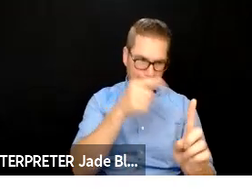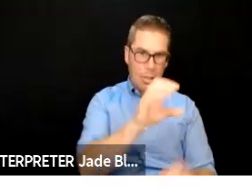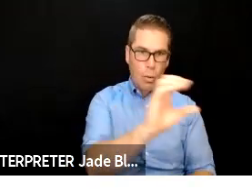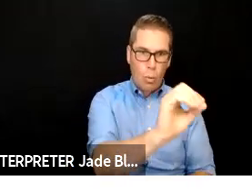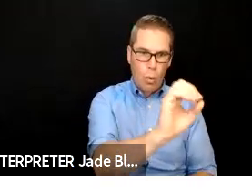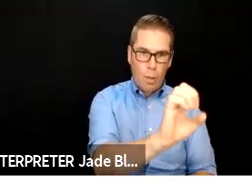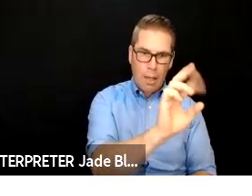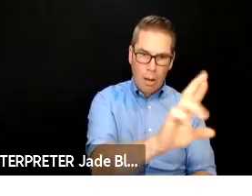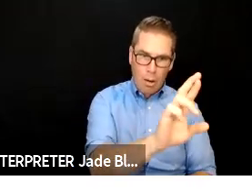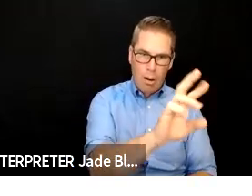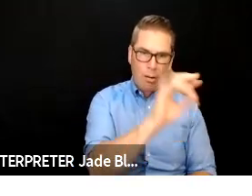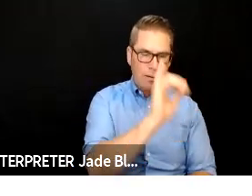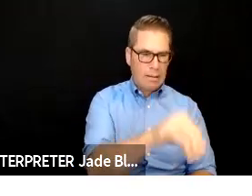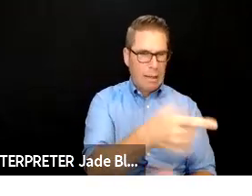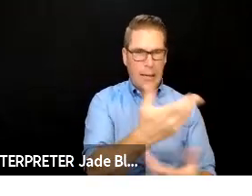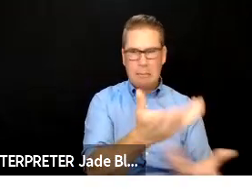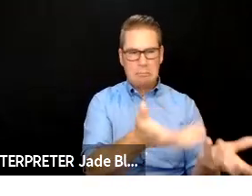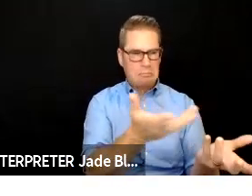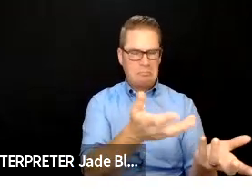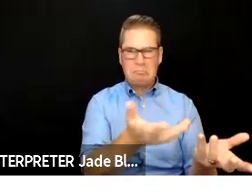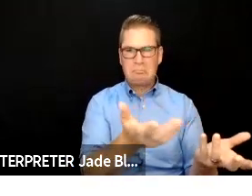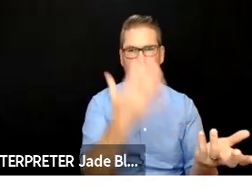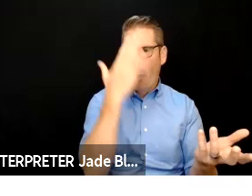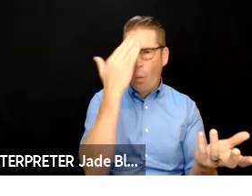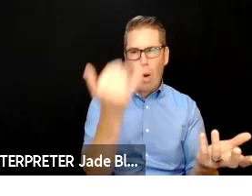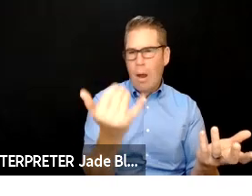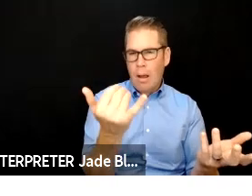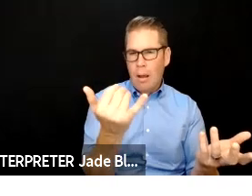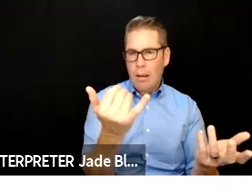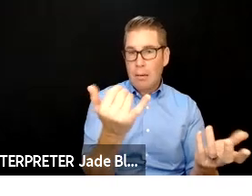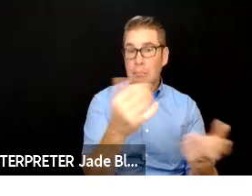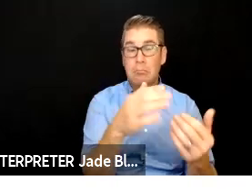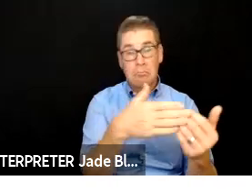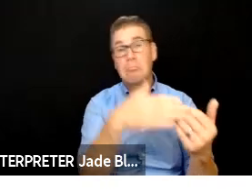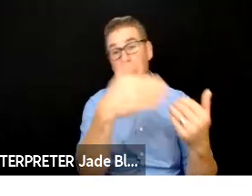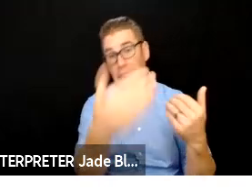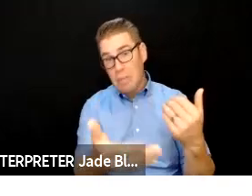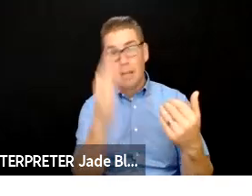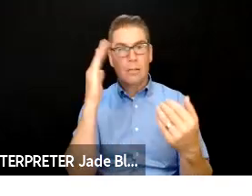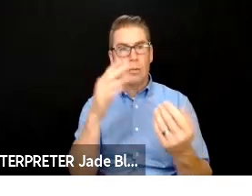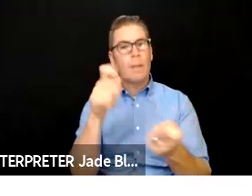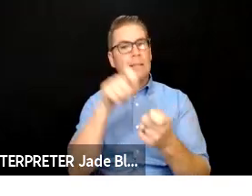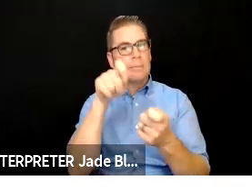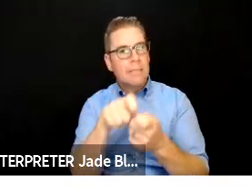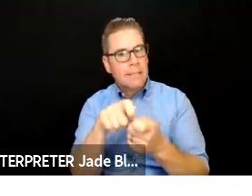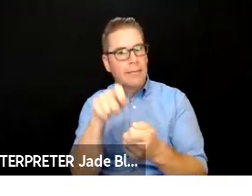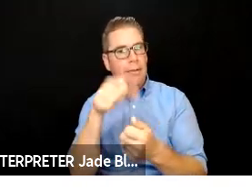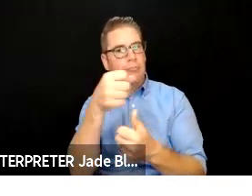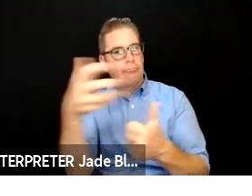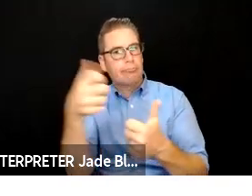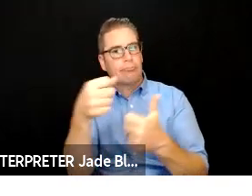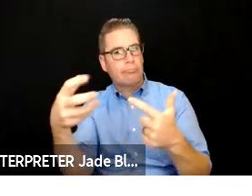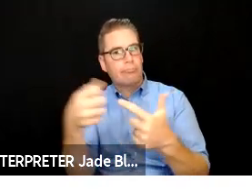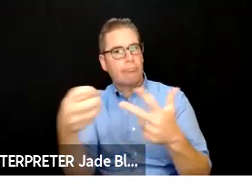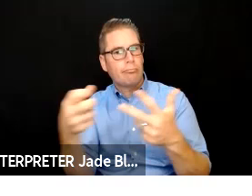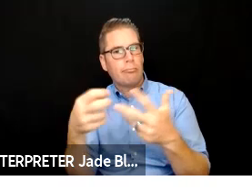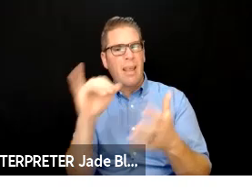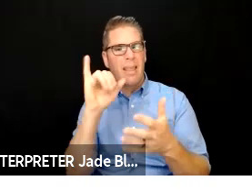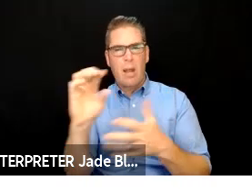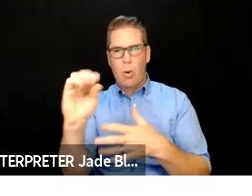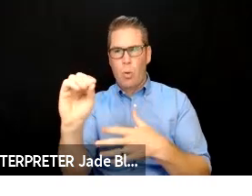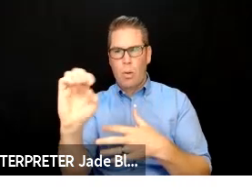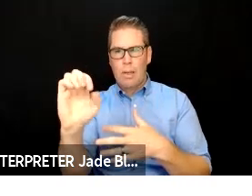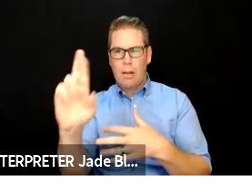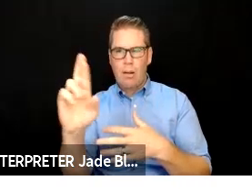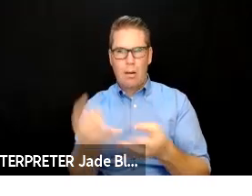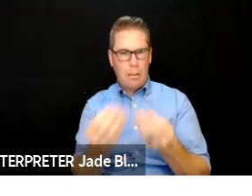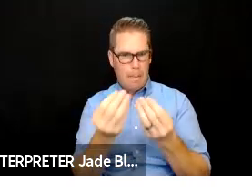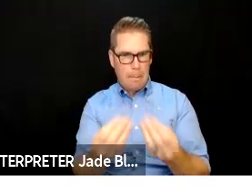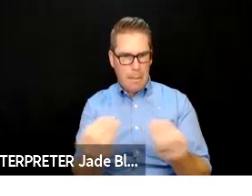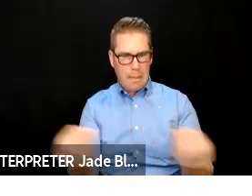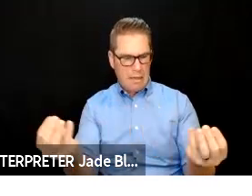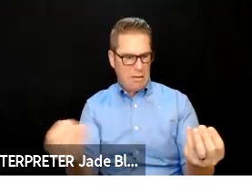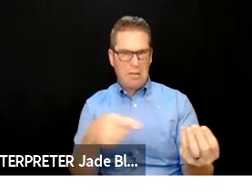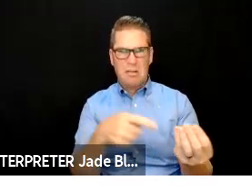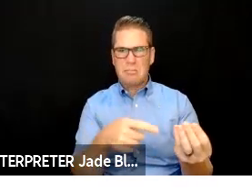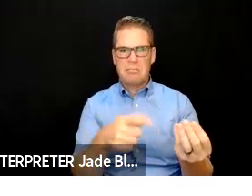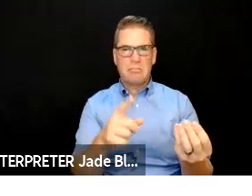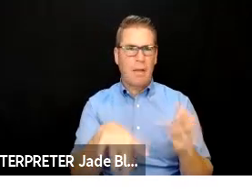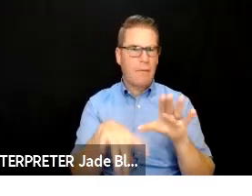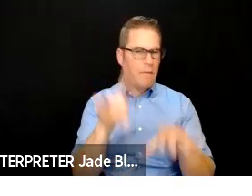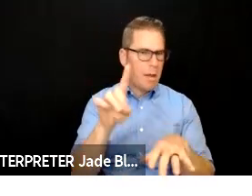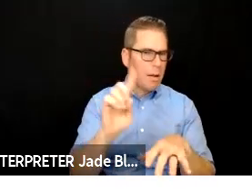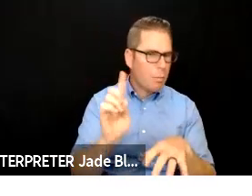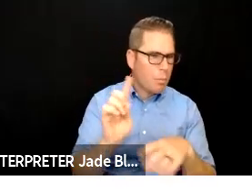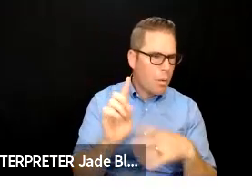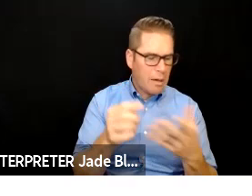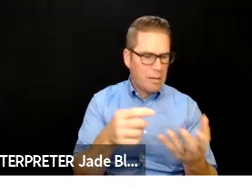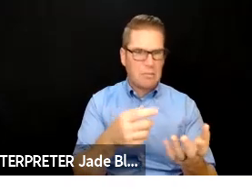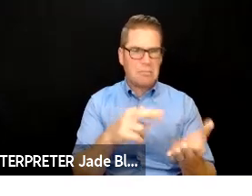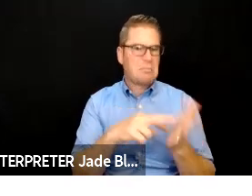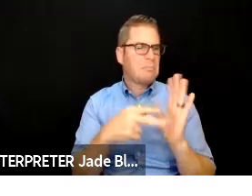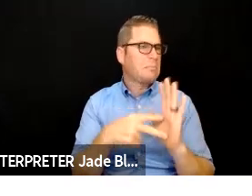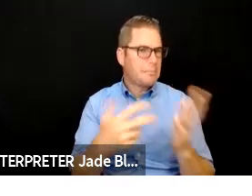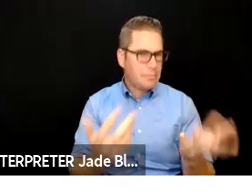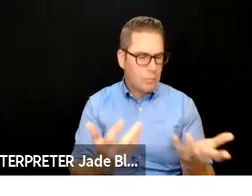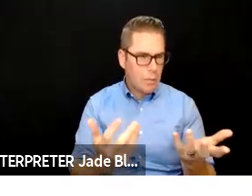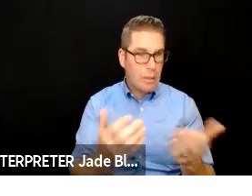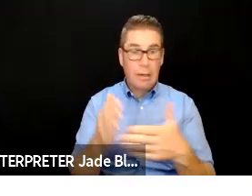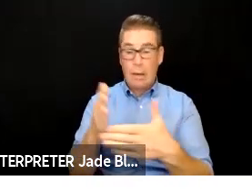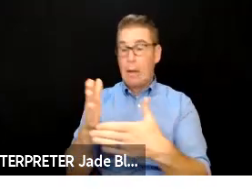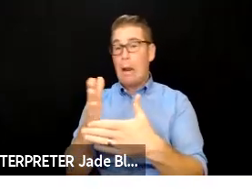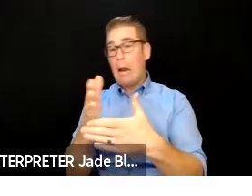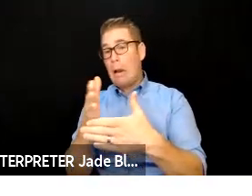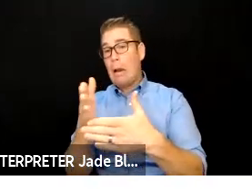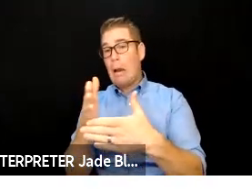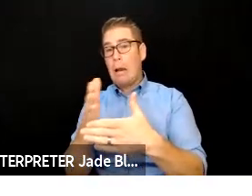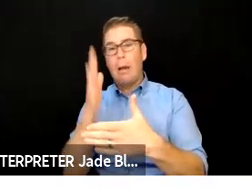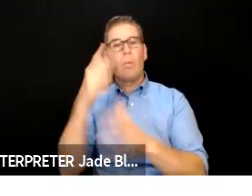Sally Potter: And then we'll get to a little more specifics about exactly what those materials are and where to find them. And then at the end, I want to show you how to look for materials for your discipline.